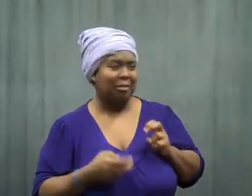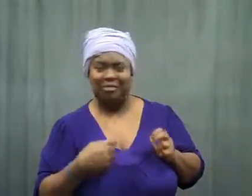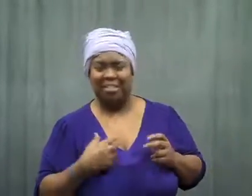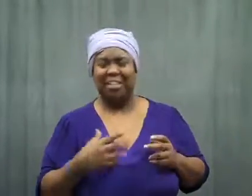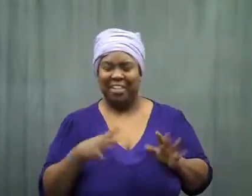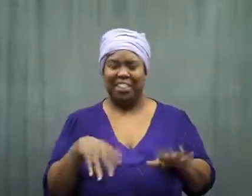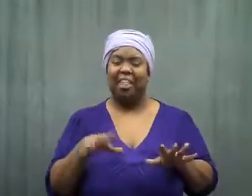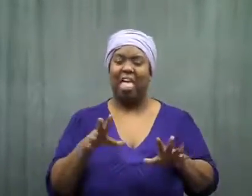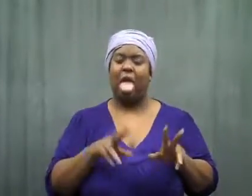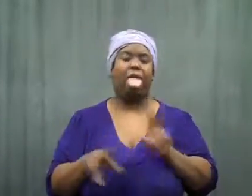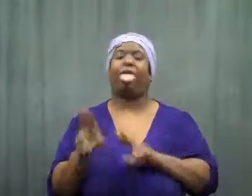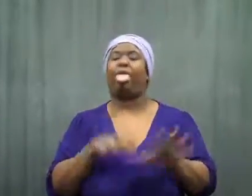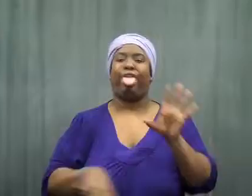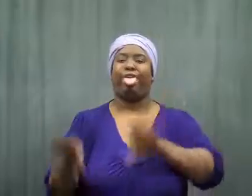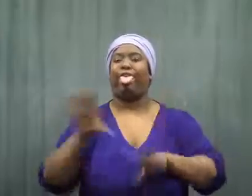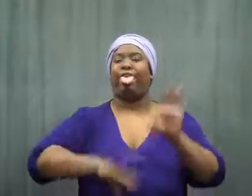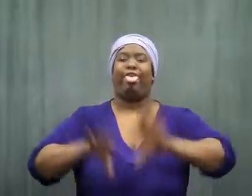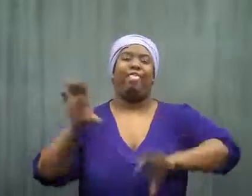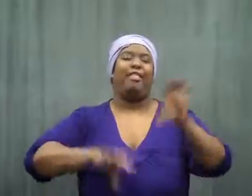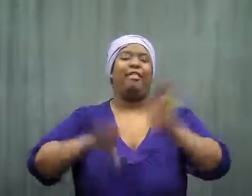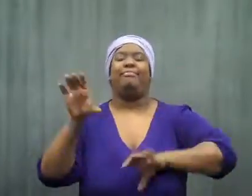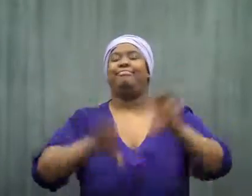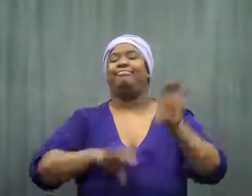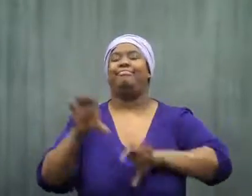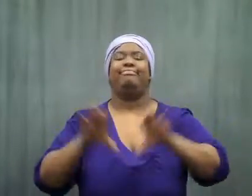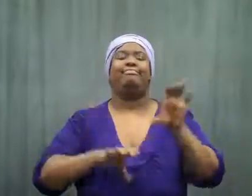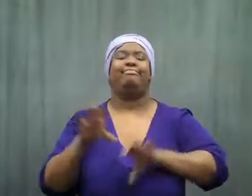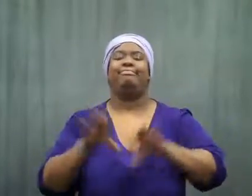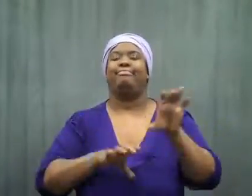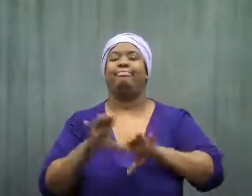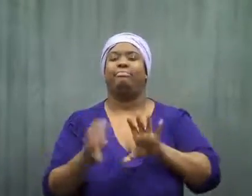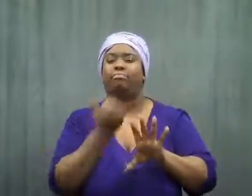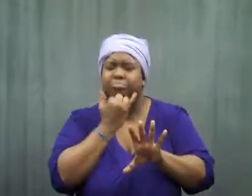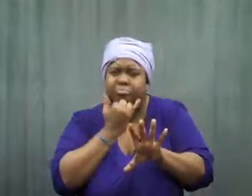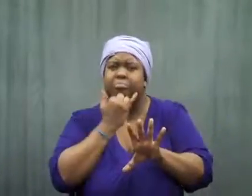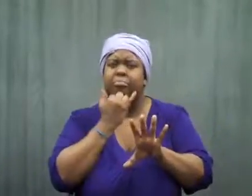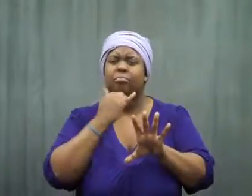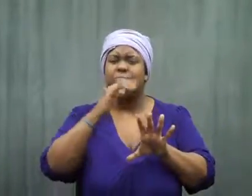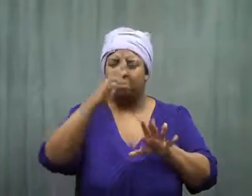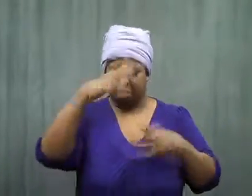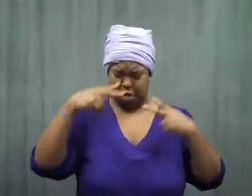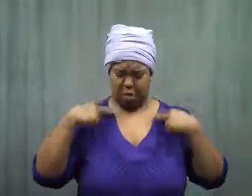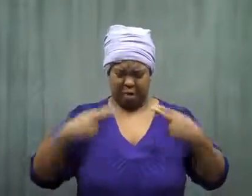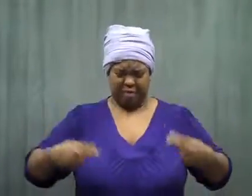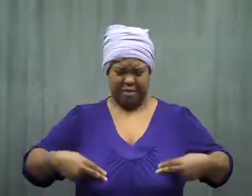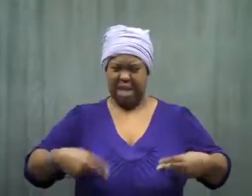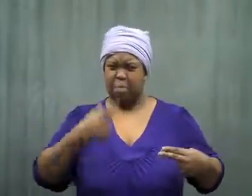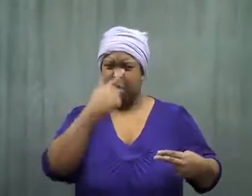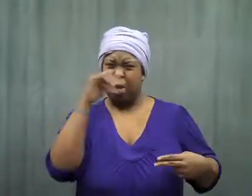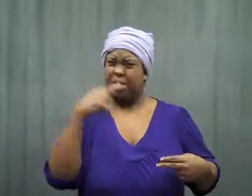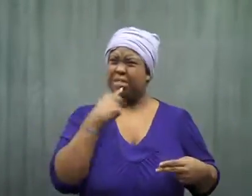We started chatting it up.